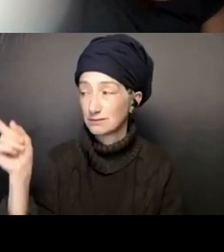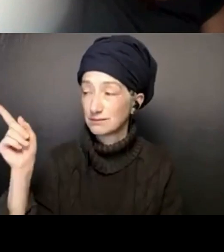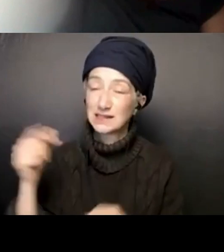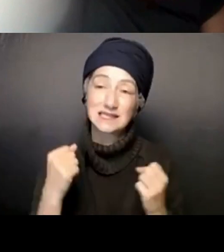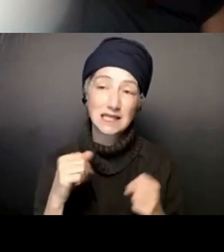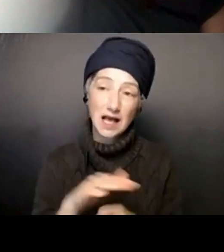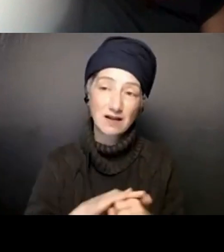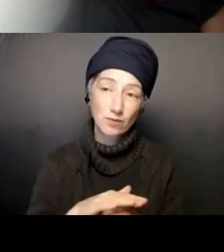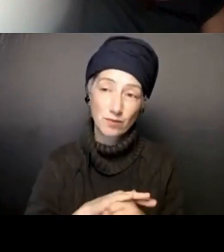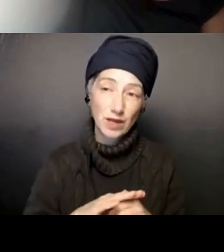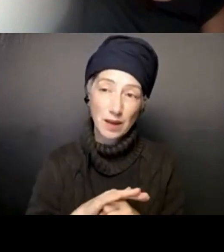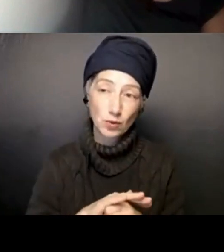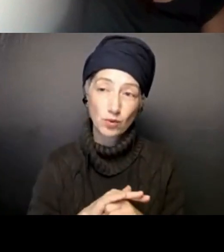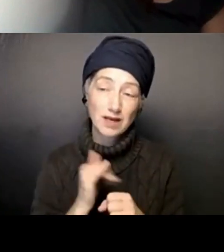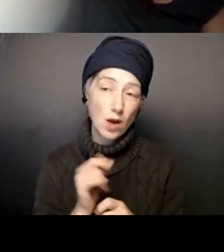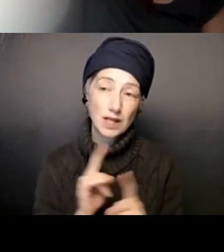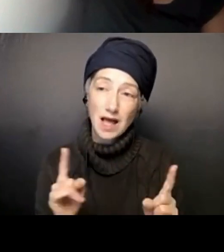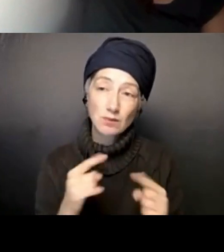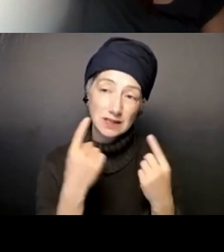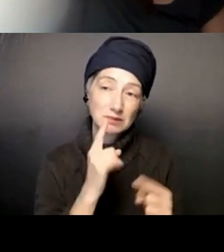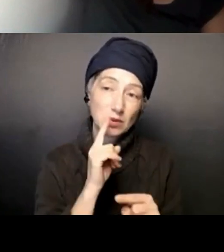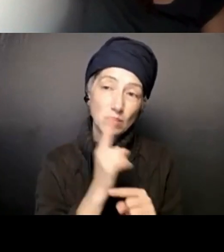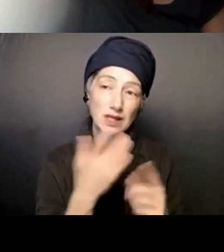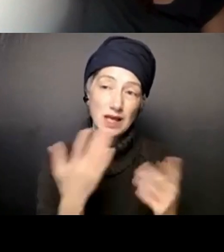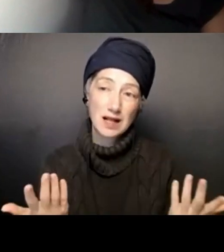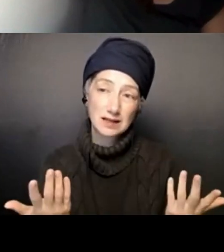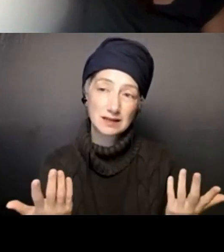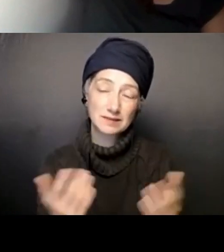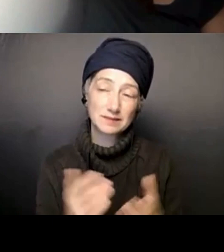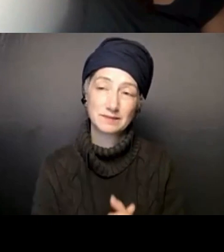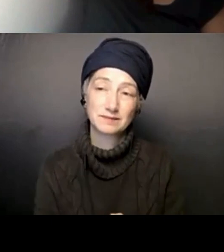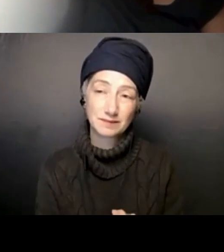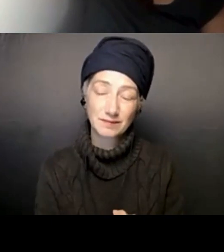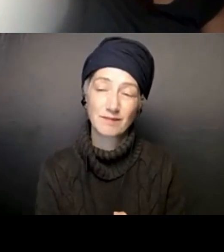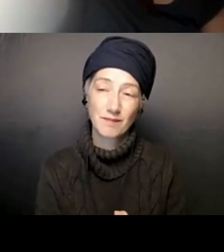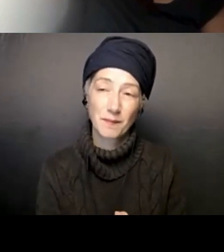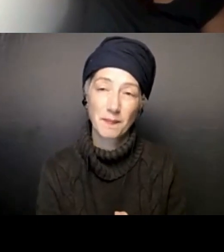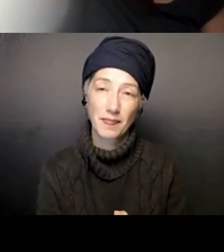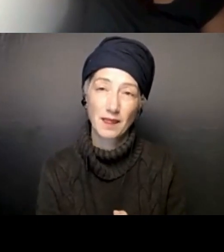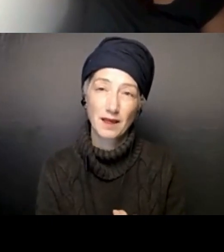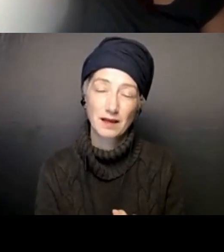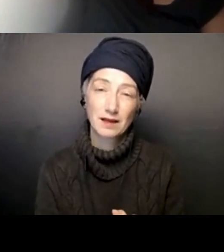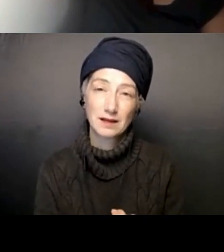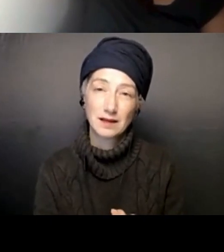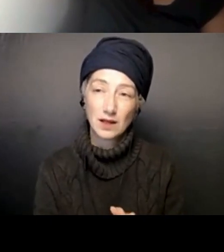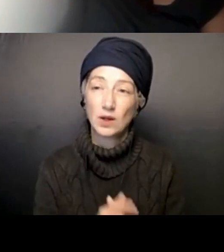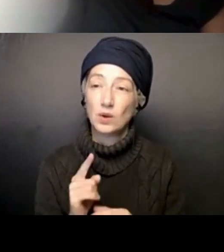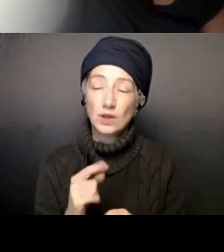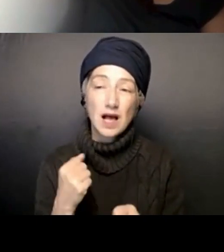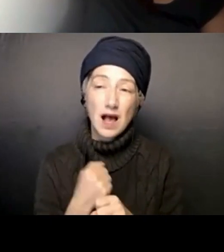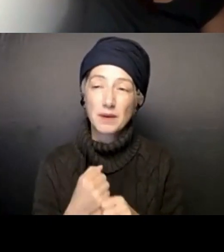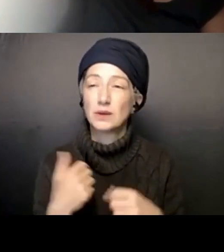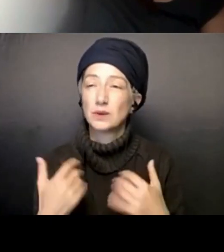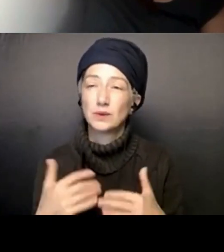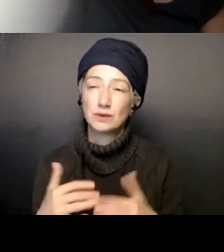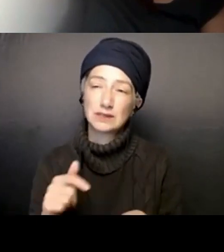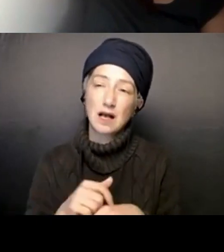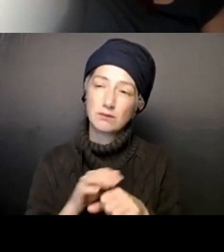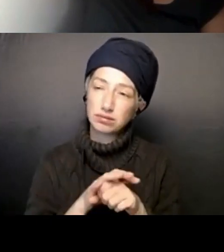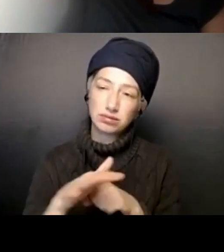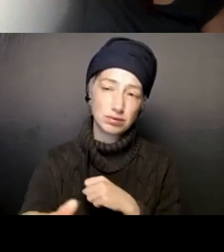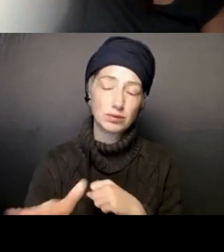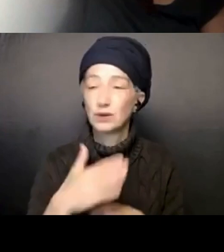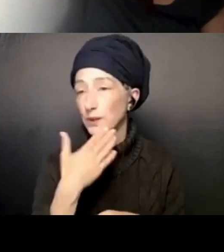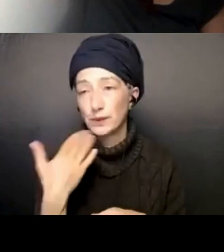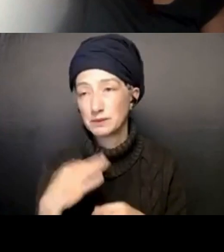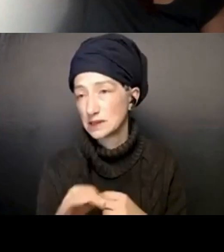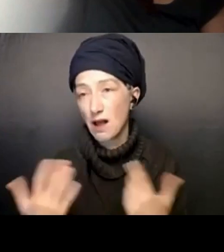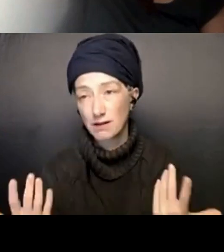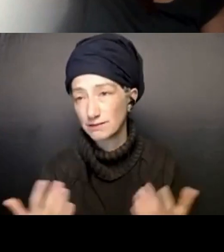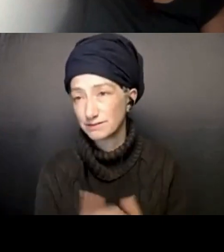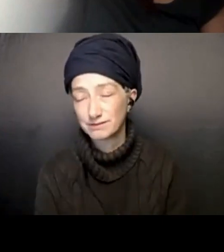So, if you are basically willing to make that exchange of: Okay, that comes with a cost, for example, on your access needs,